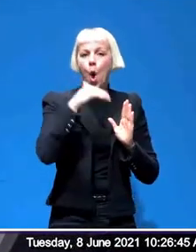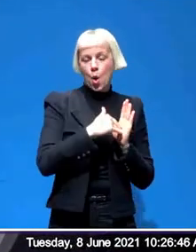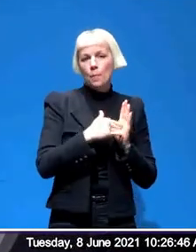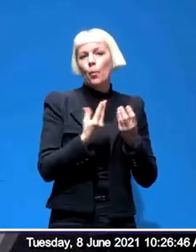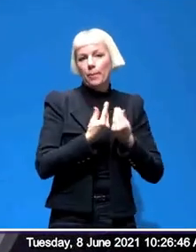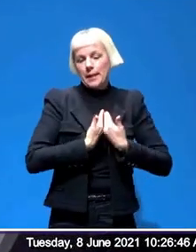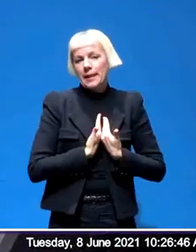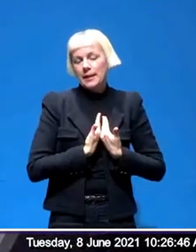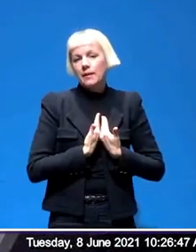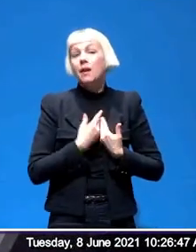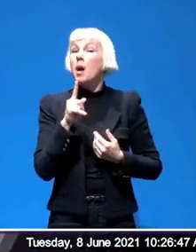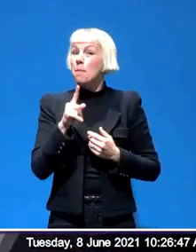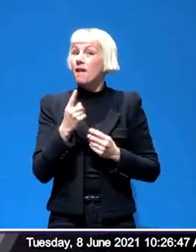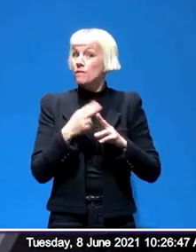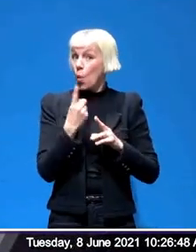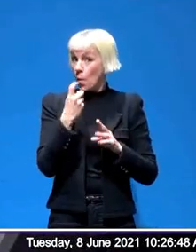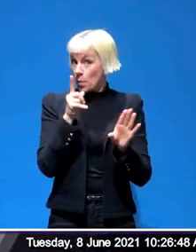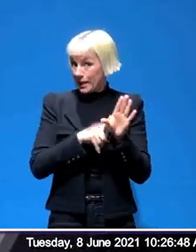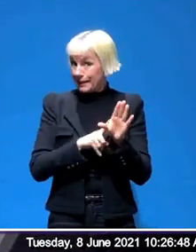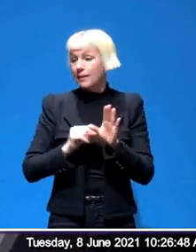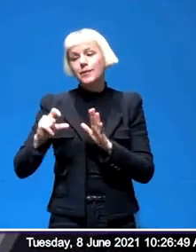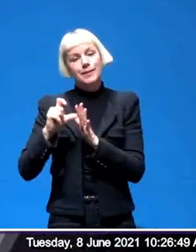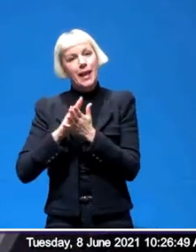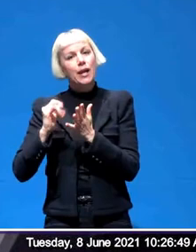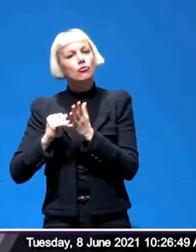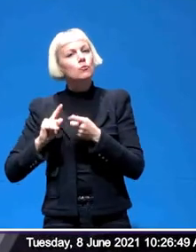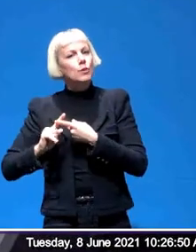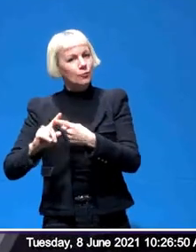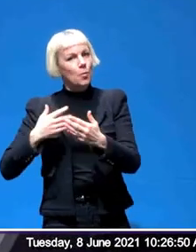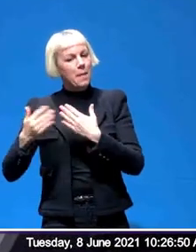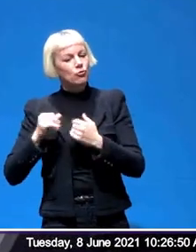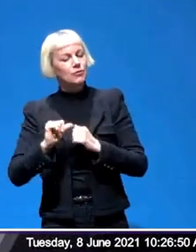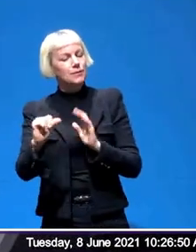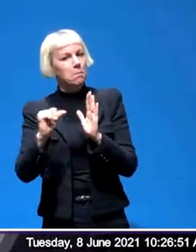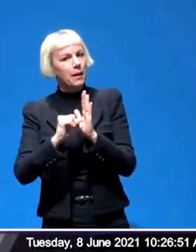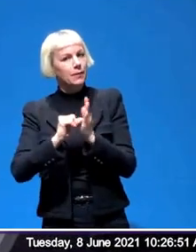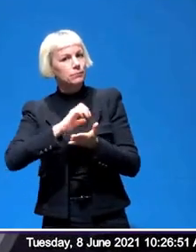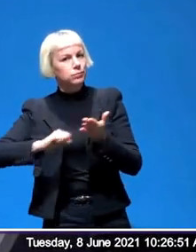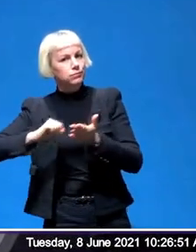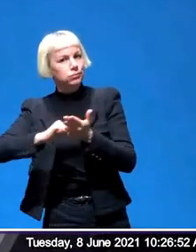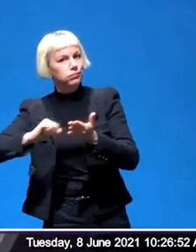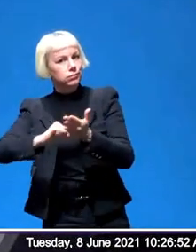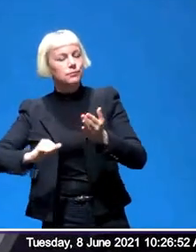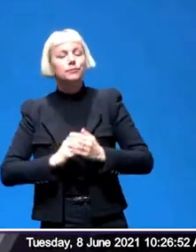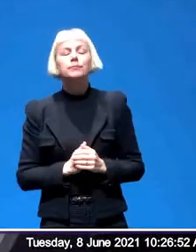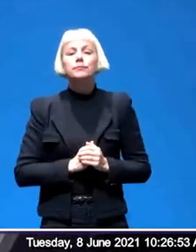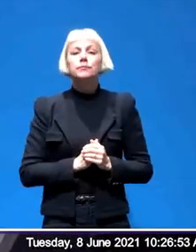to be managed by DHS for a year. Daniel lived at N Street for about 15 years.